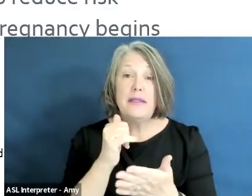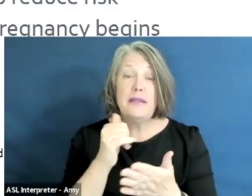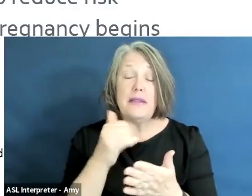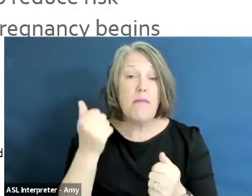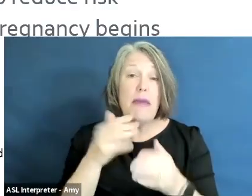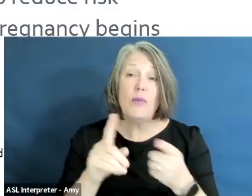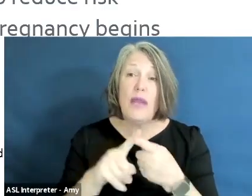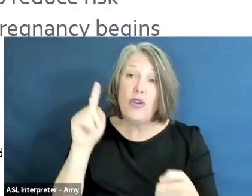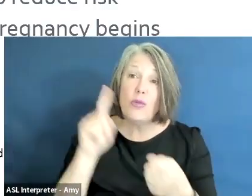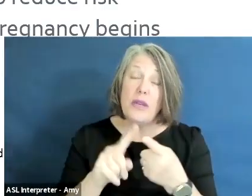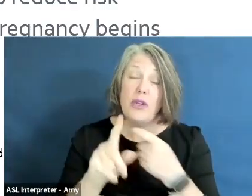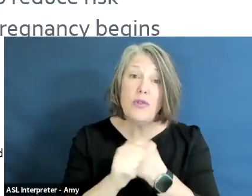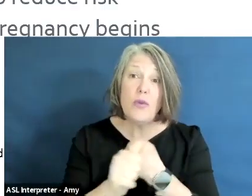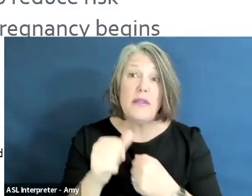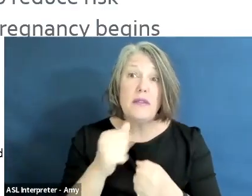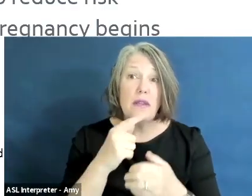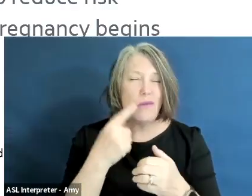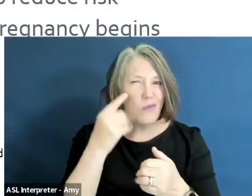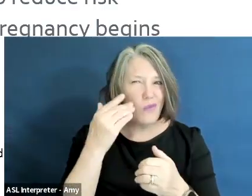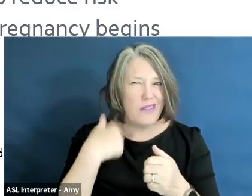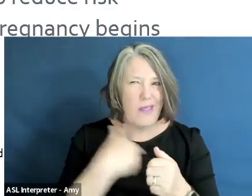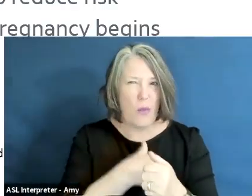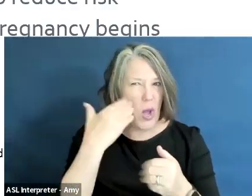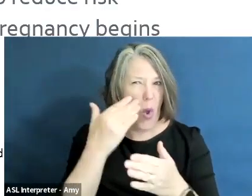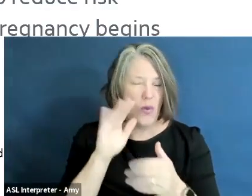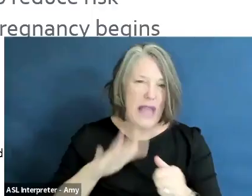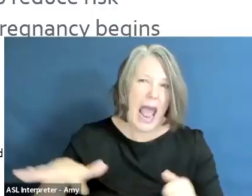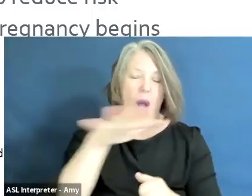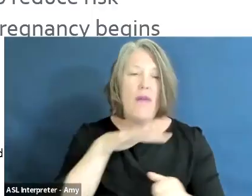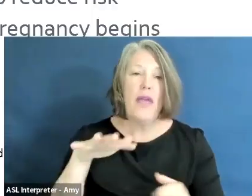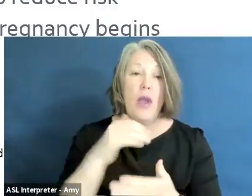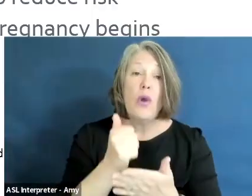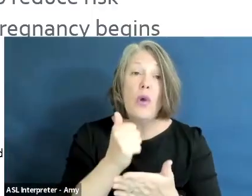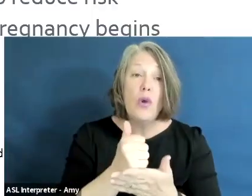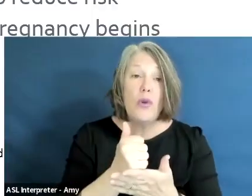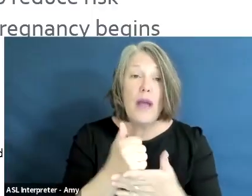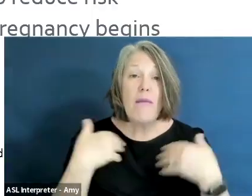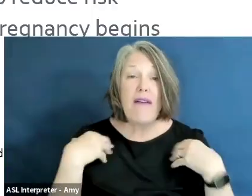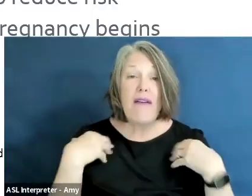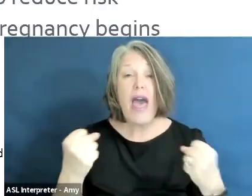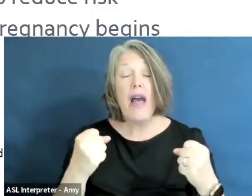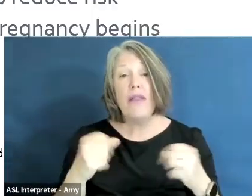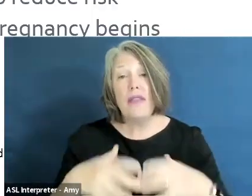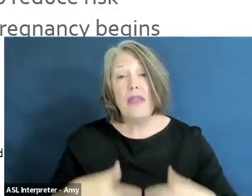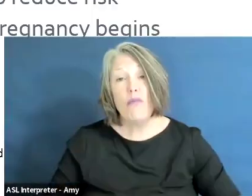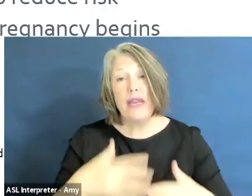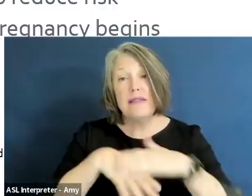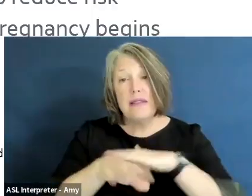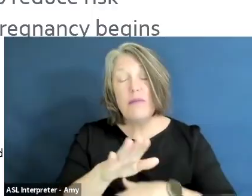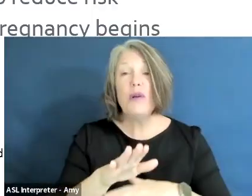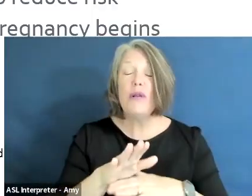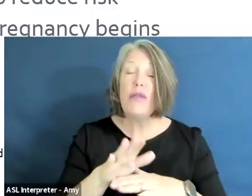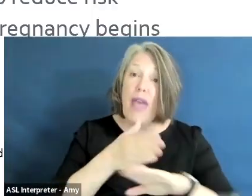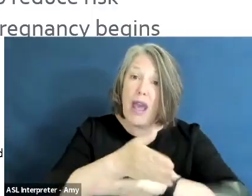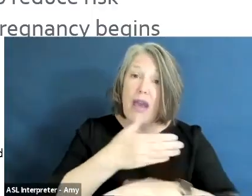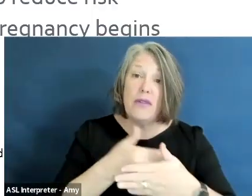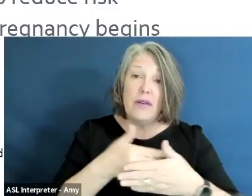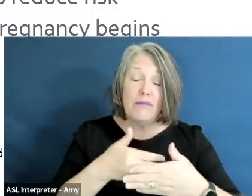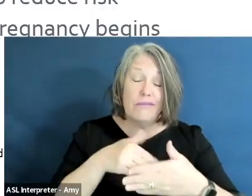these things that we know is out there to help have a healthy pregnancy birth and postpartum period is to be as healthy as possible and to be as prepared as possible